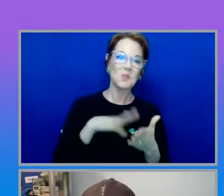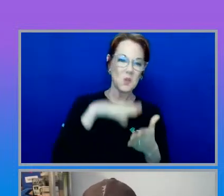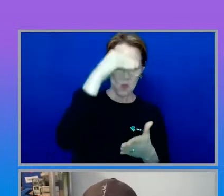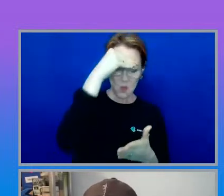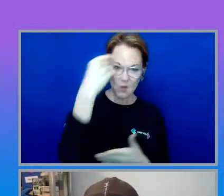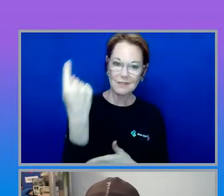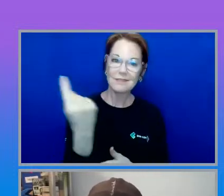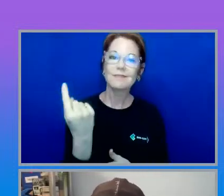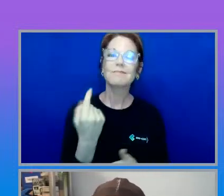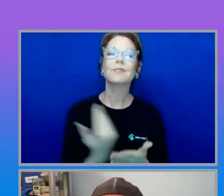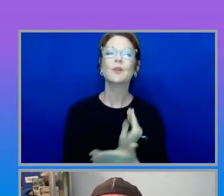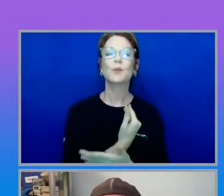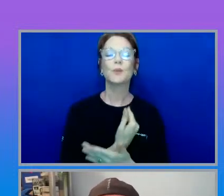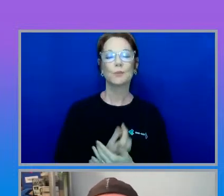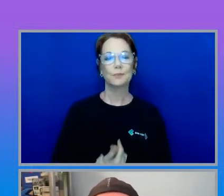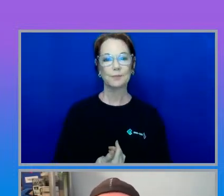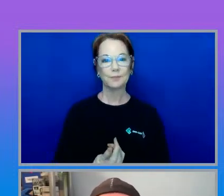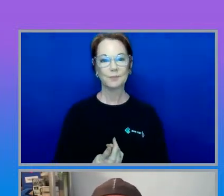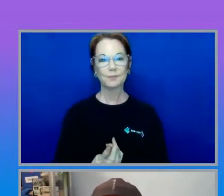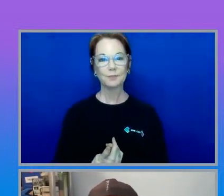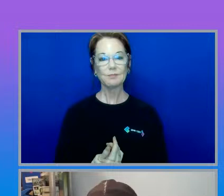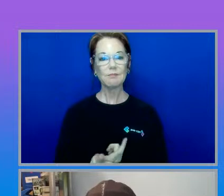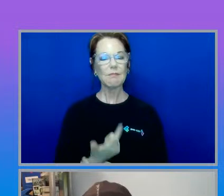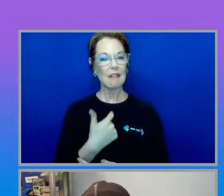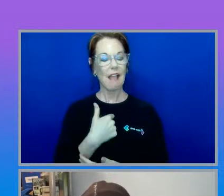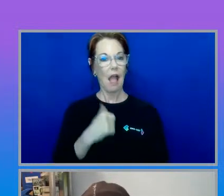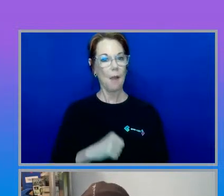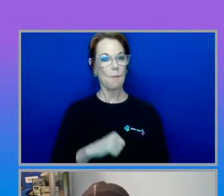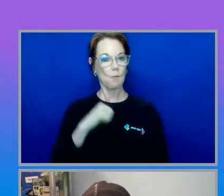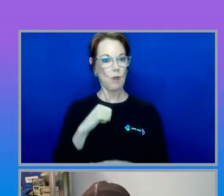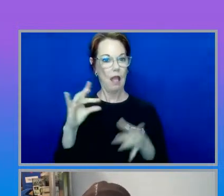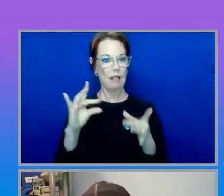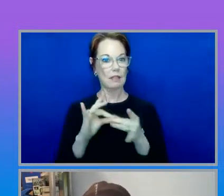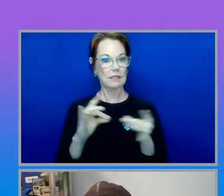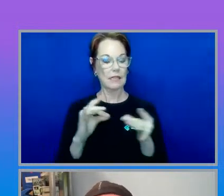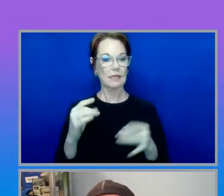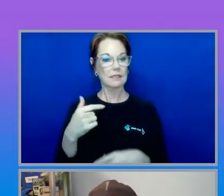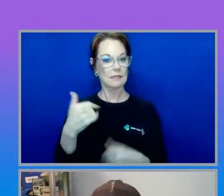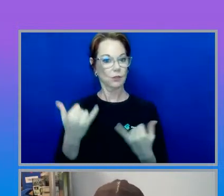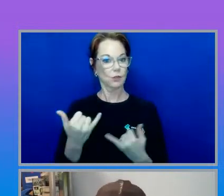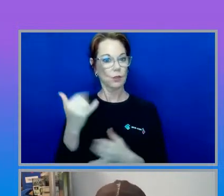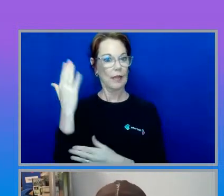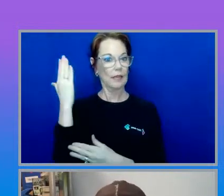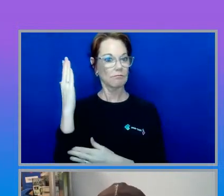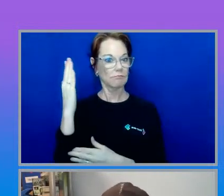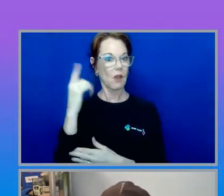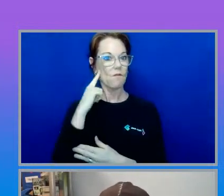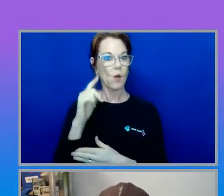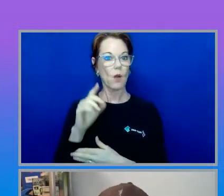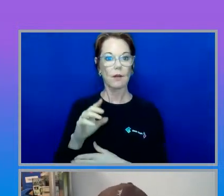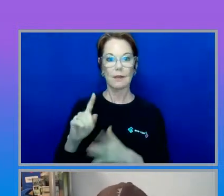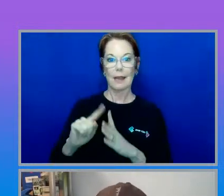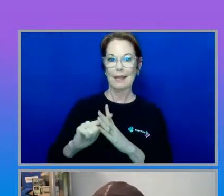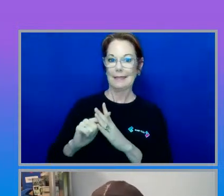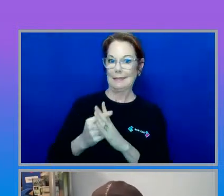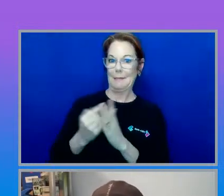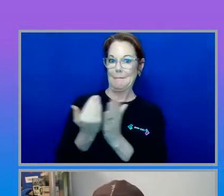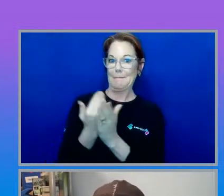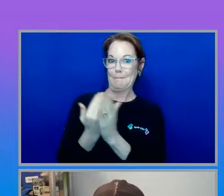new along the way. Okay, I've proudly stated that my talk is